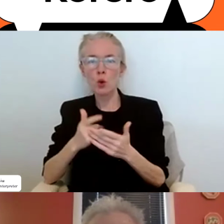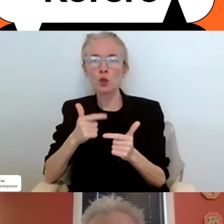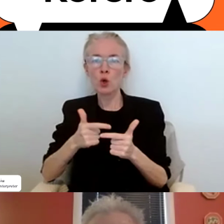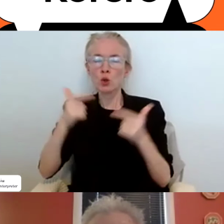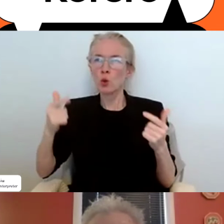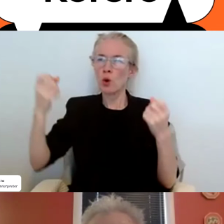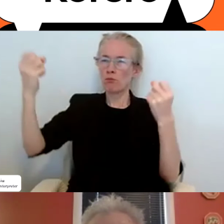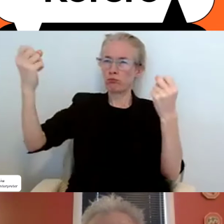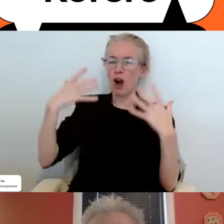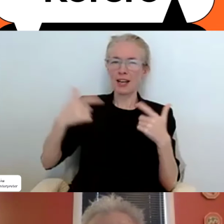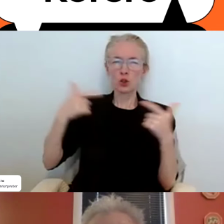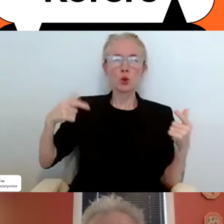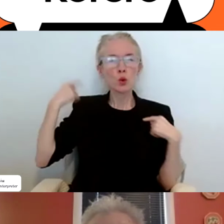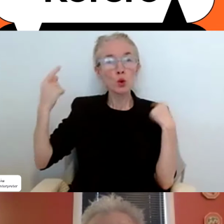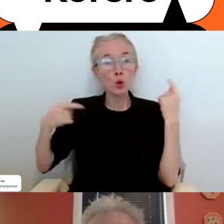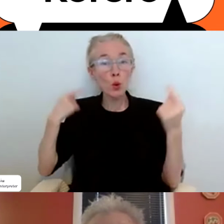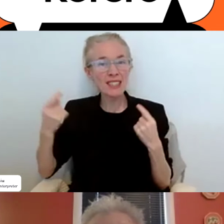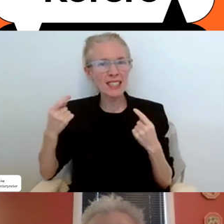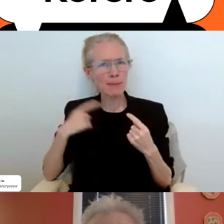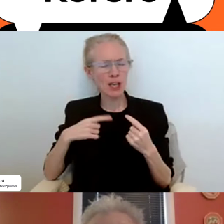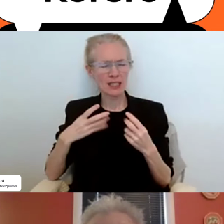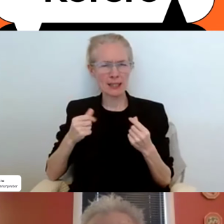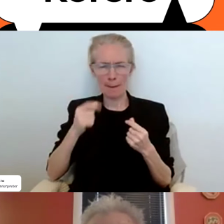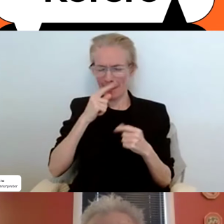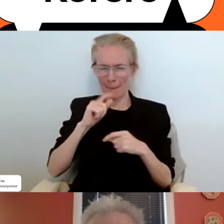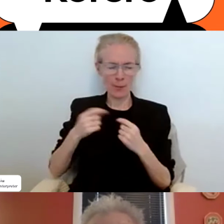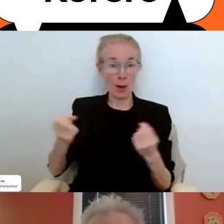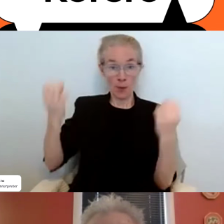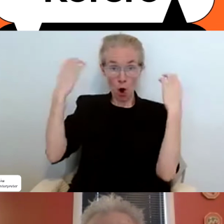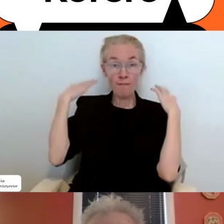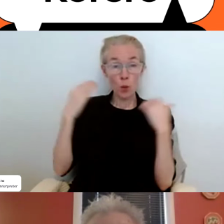that you can do. In the Salvation Army case, the innovation there